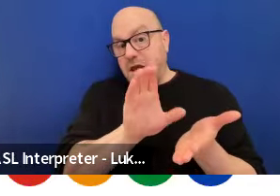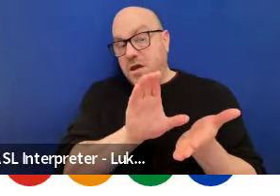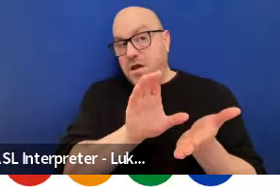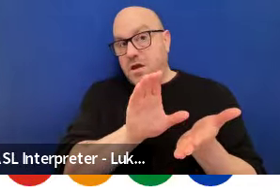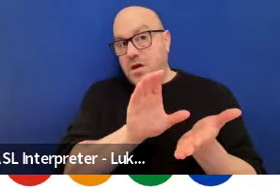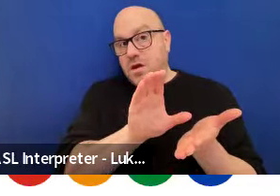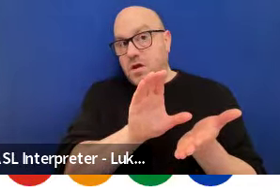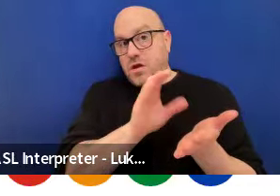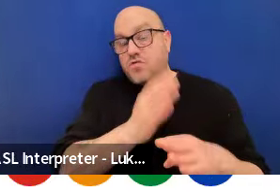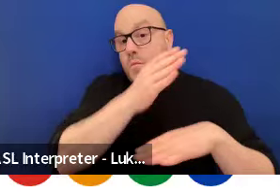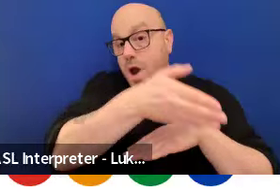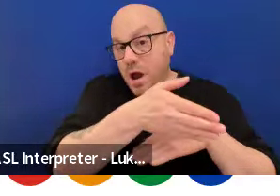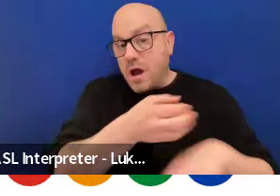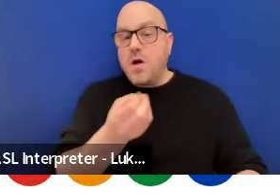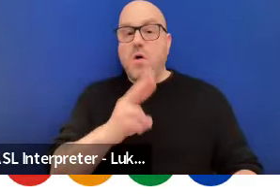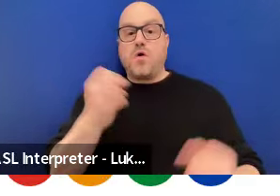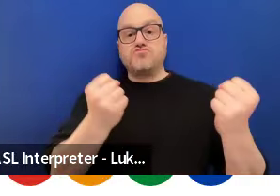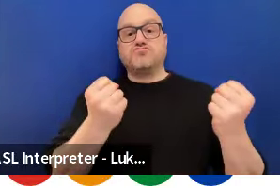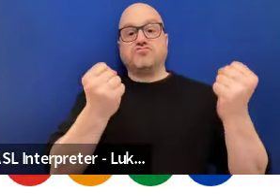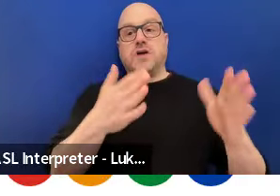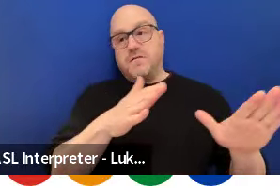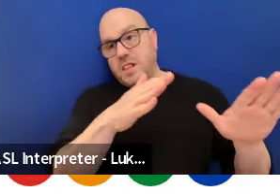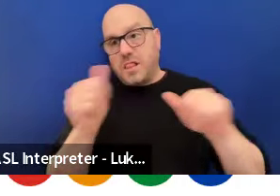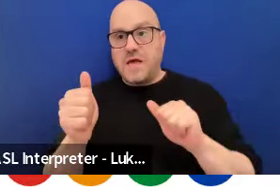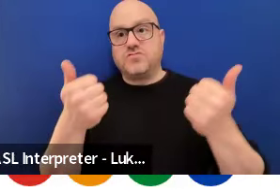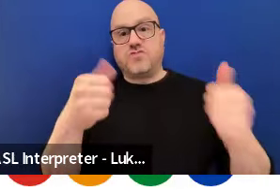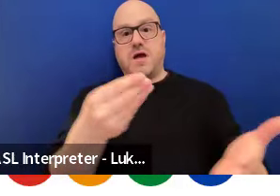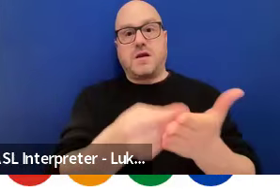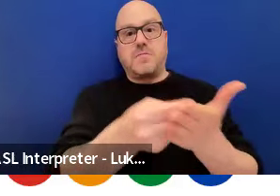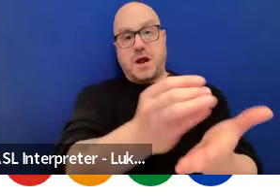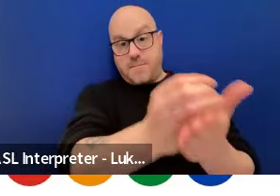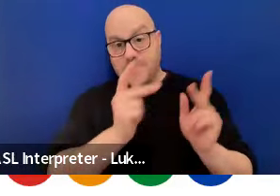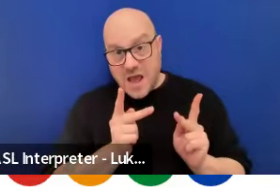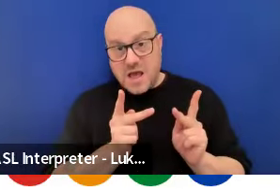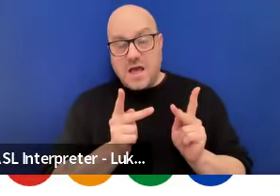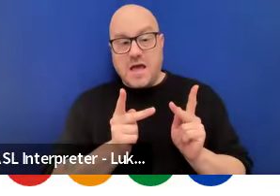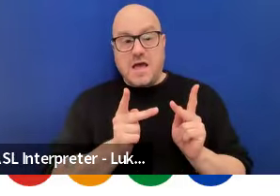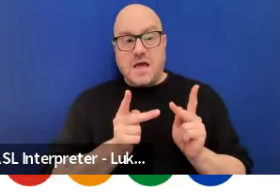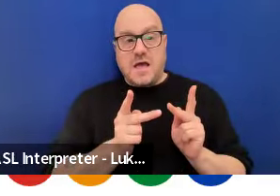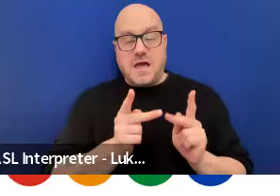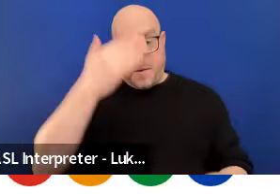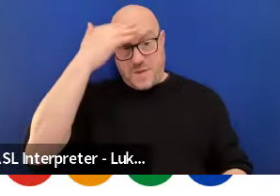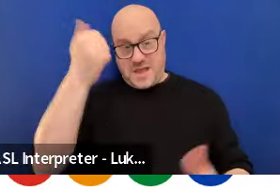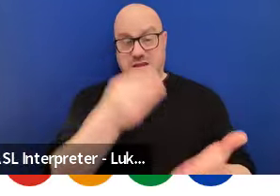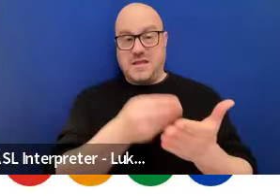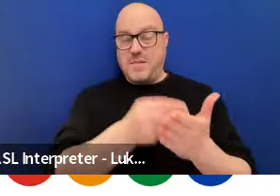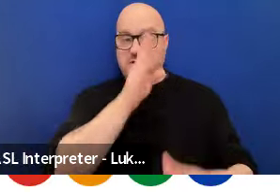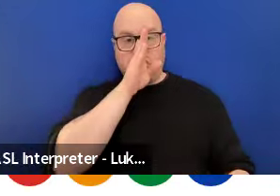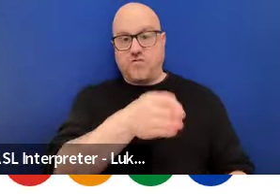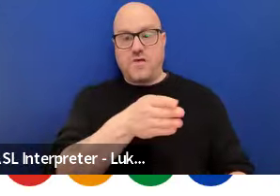SECONDLY, IF THERE IS A FINANCIAL MISTAKE MADE, MAYBE AN OVER-PAYMENT OR THE DELIVER LEFT AND YOU ARE TRYING TO GET REFUND